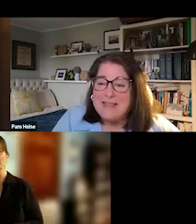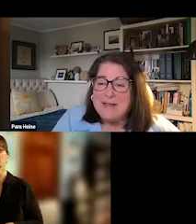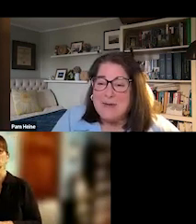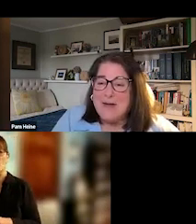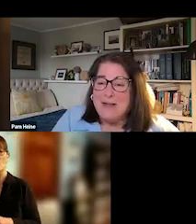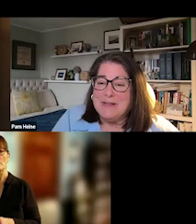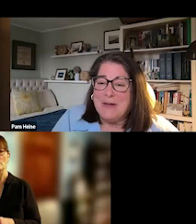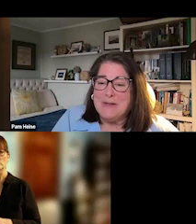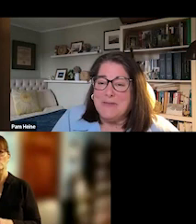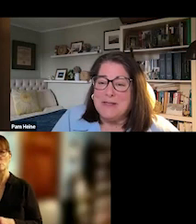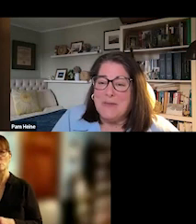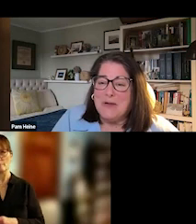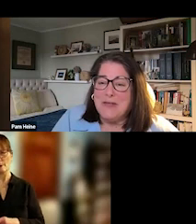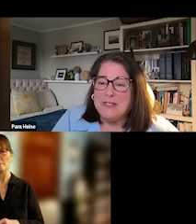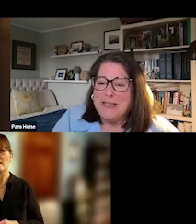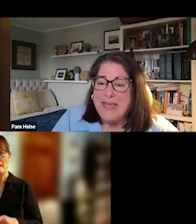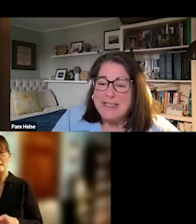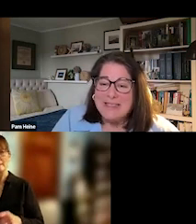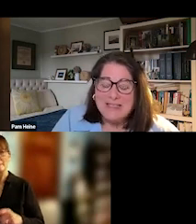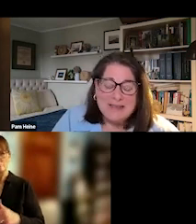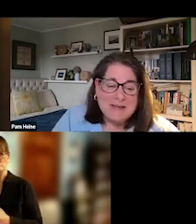and her knowledge about serving this population. Kate?